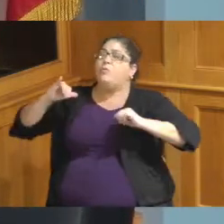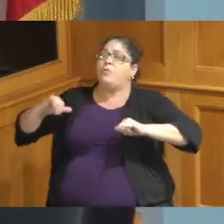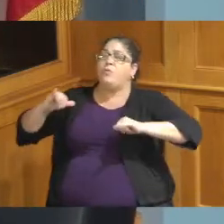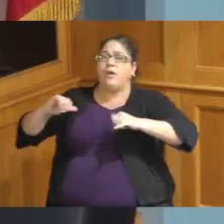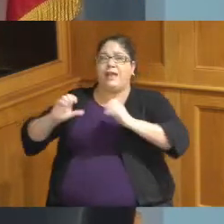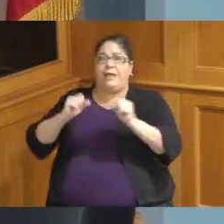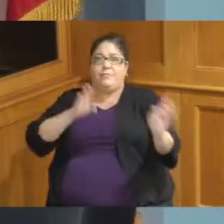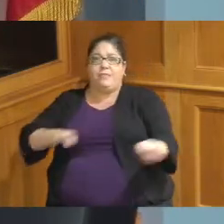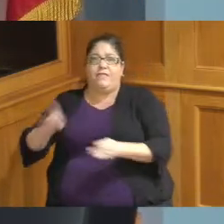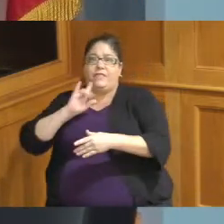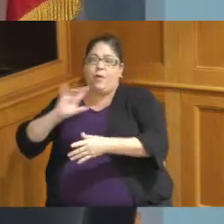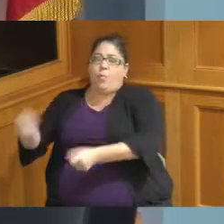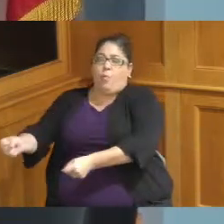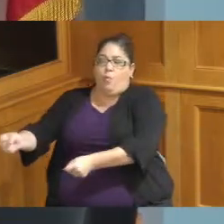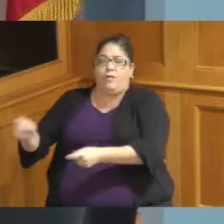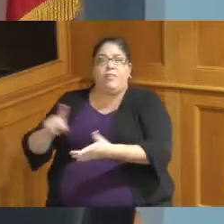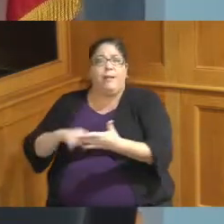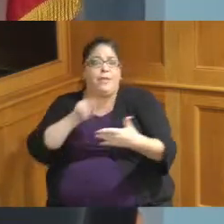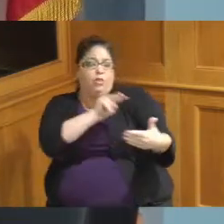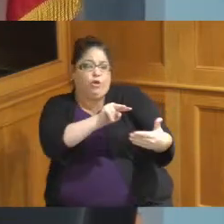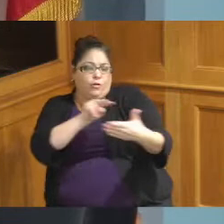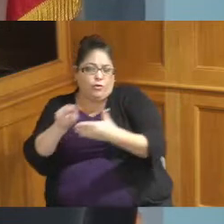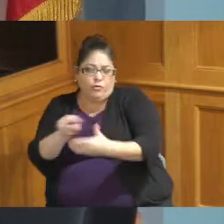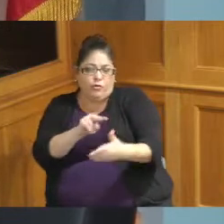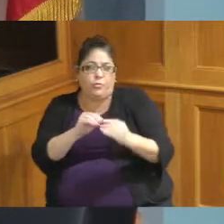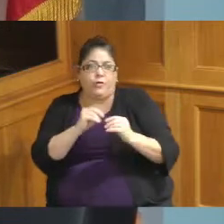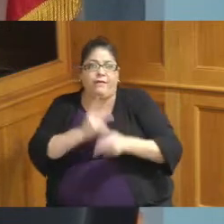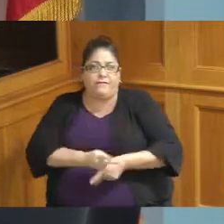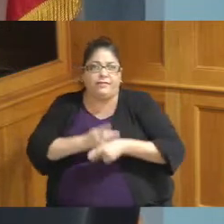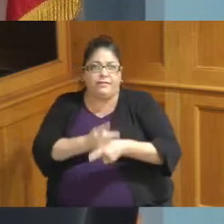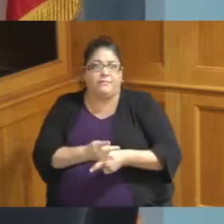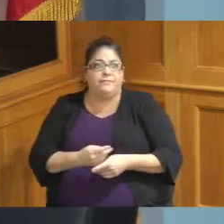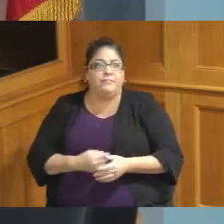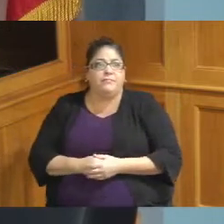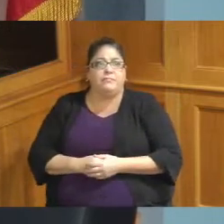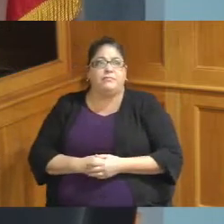to say well hold on let me look at this again that's that's I just want to get some clarity